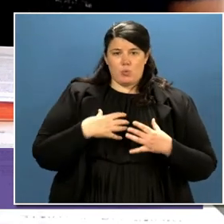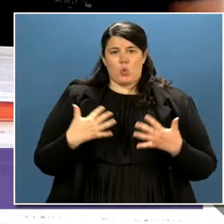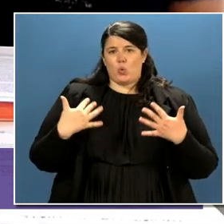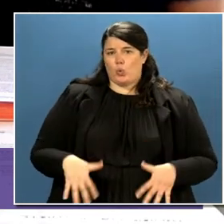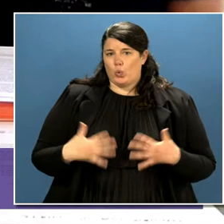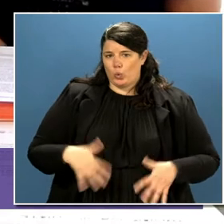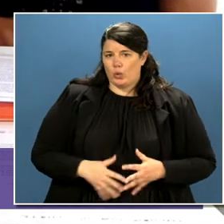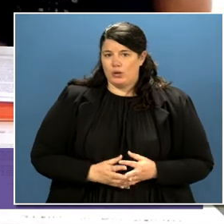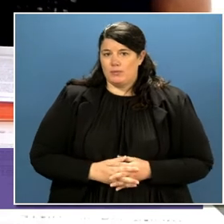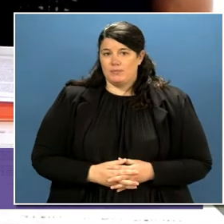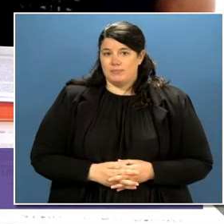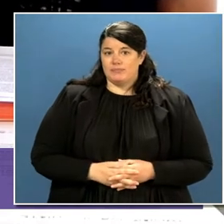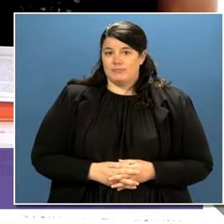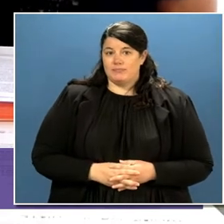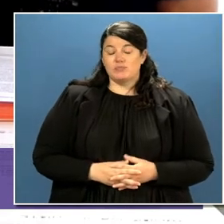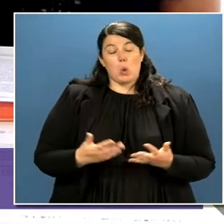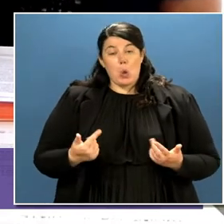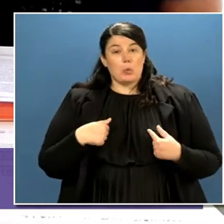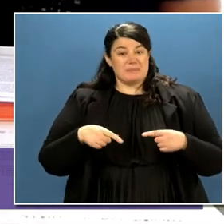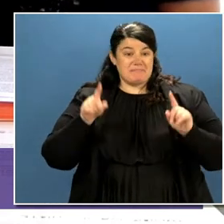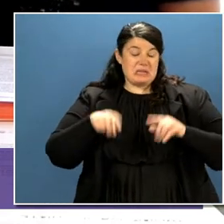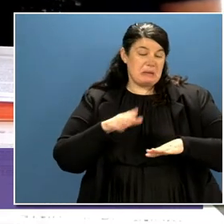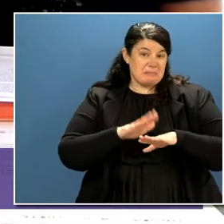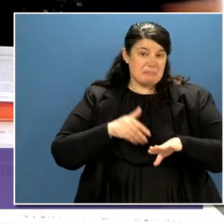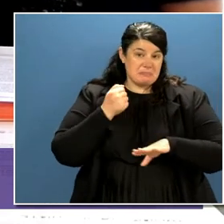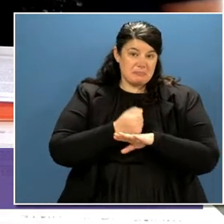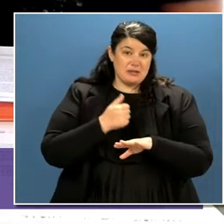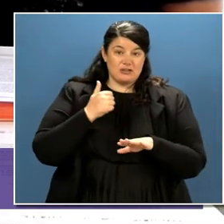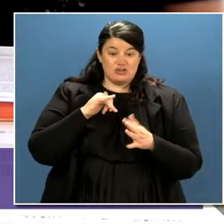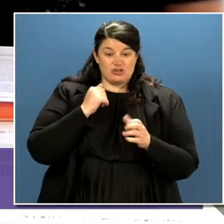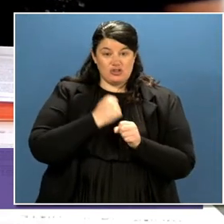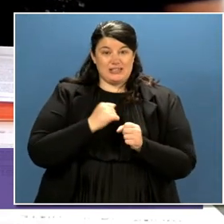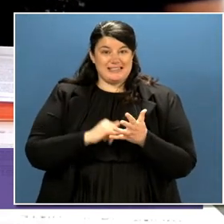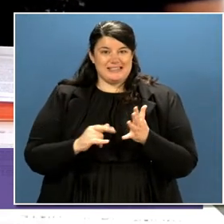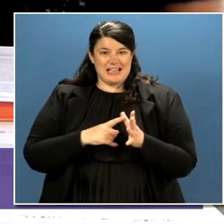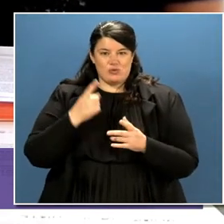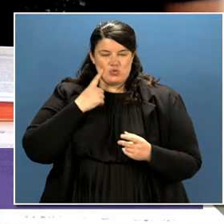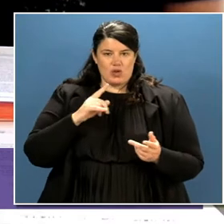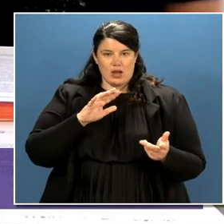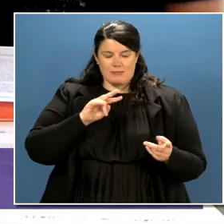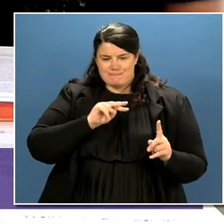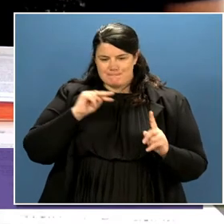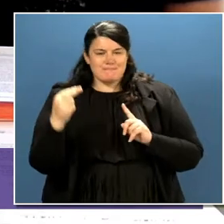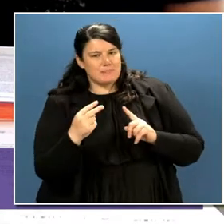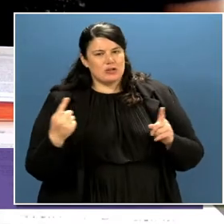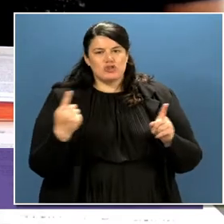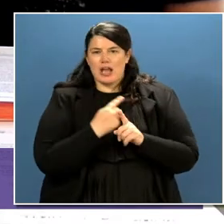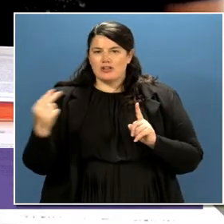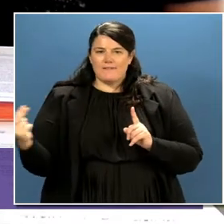With all of that said, we started GSA as a real destructor model consulting